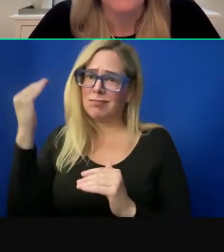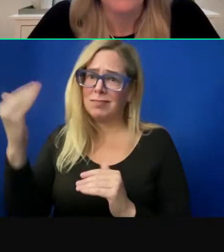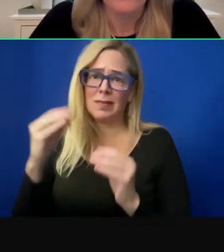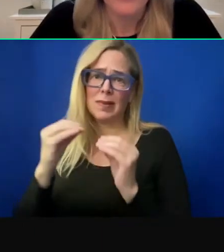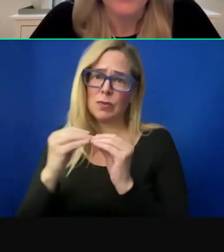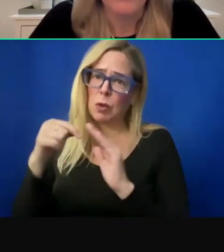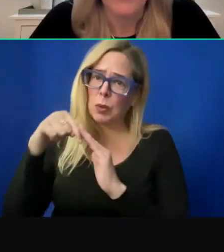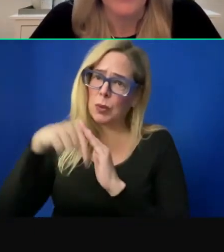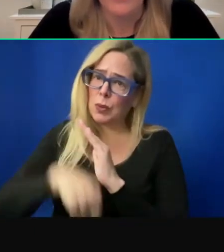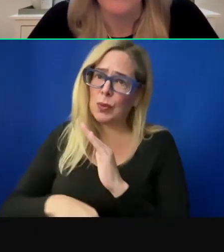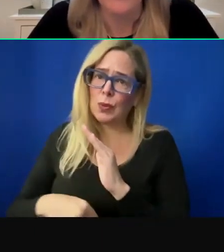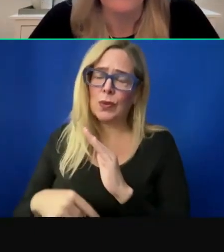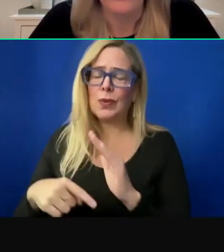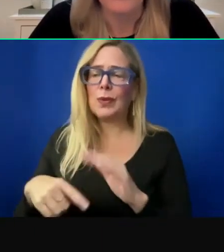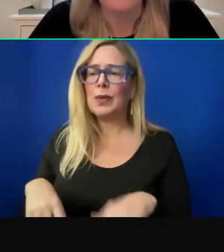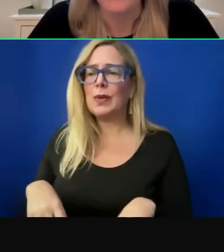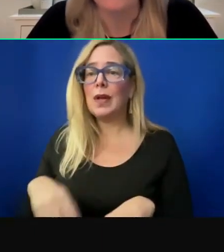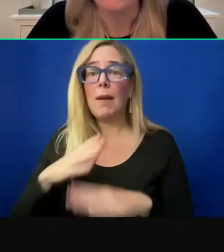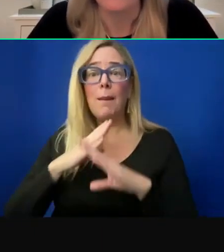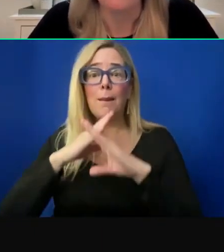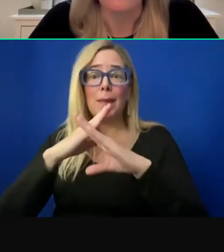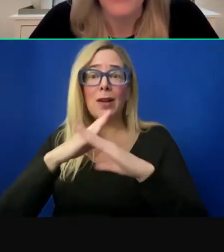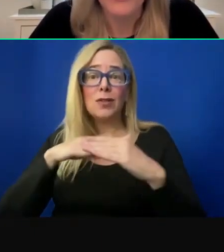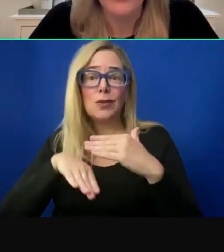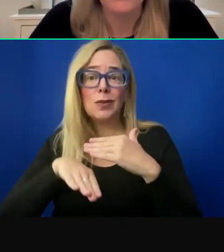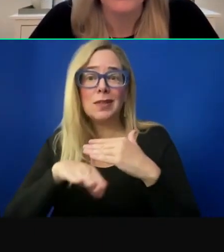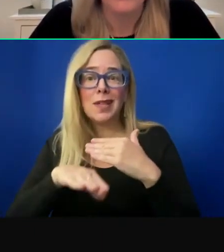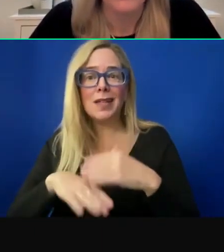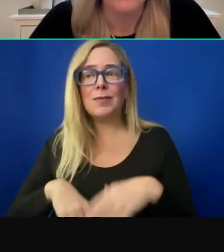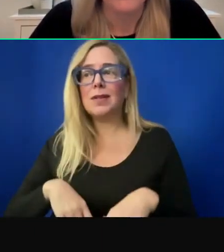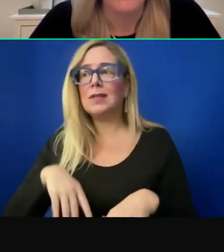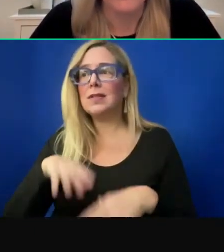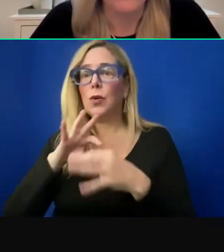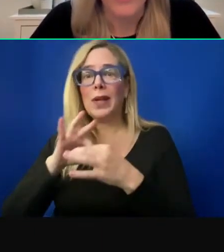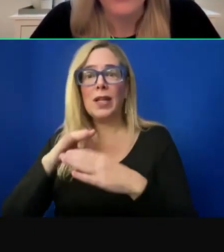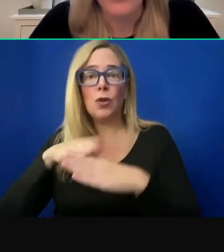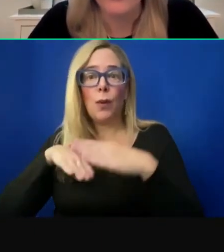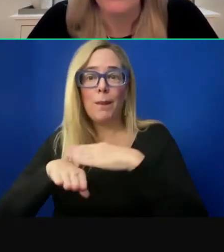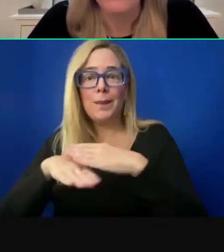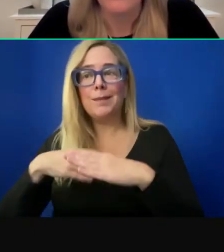Barriers to accessibility come in the forms of barriers in information, in interactions,